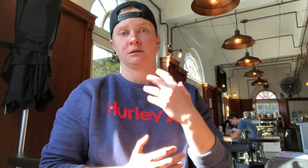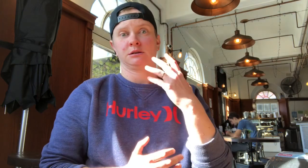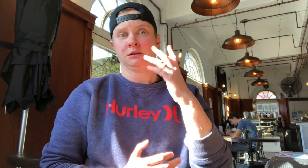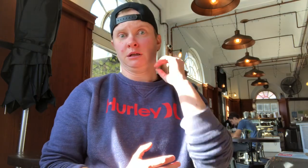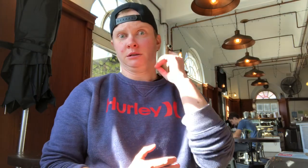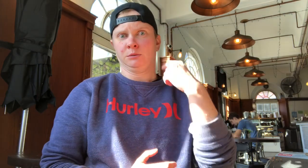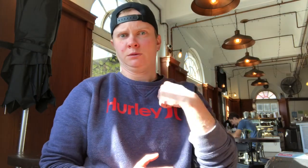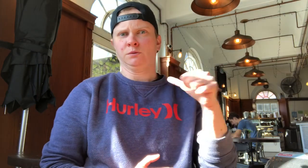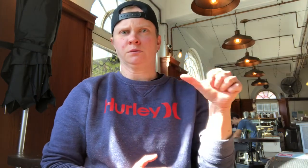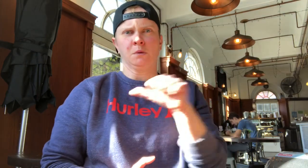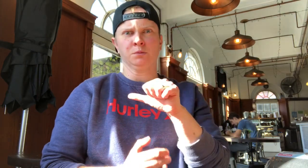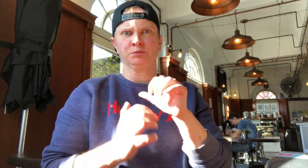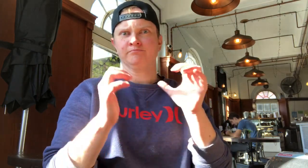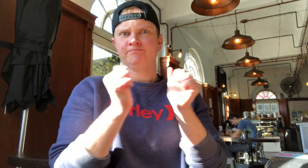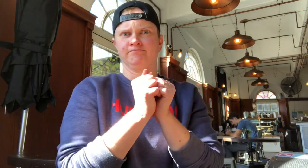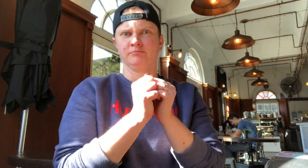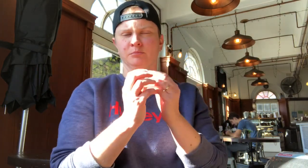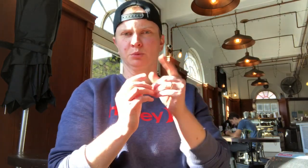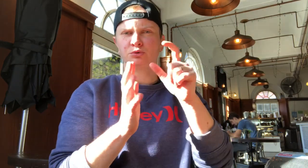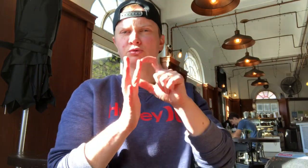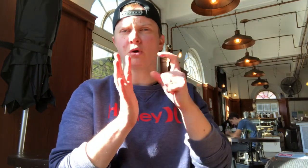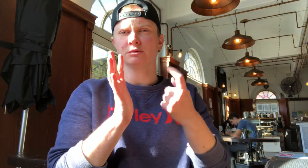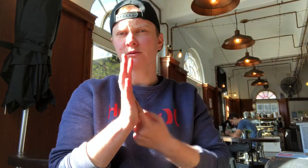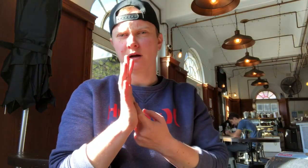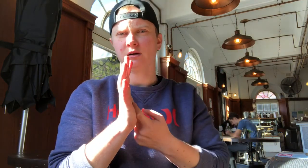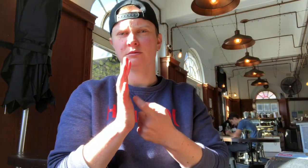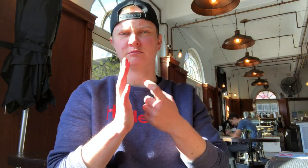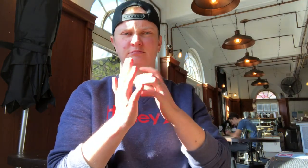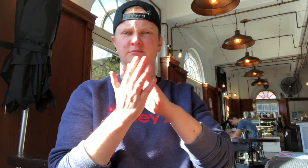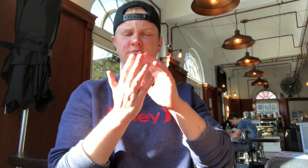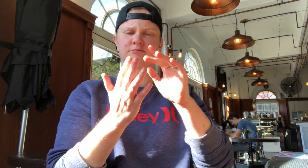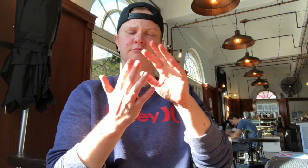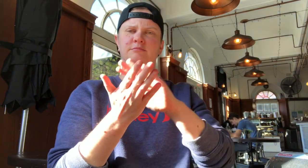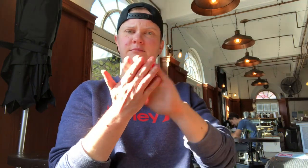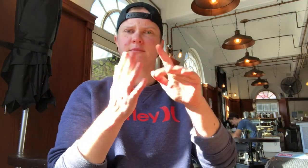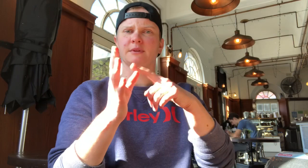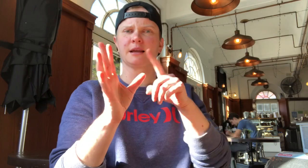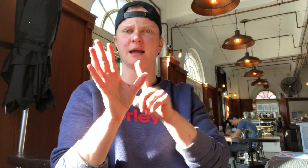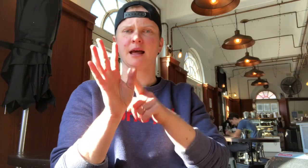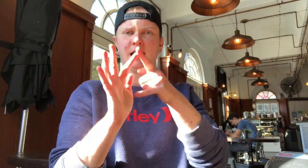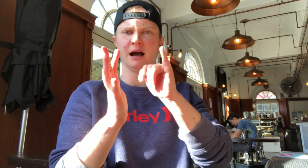Last week, I should have had a meeting with my endocrinologist, Dr Hayes